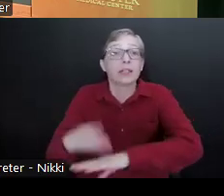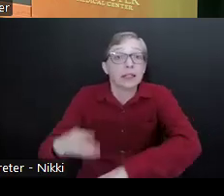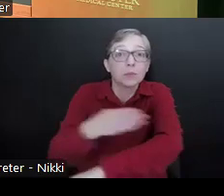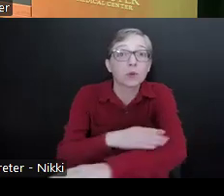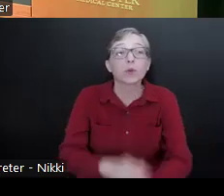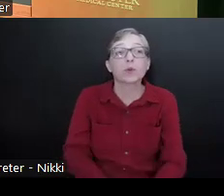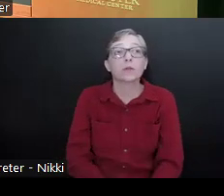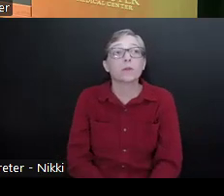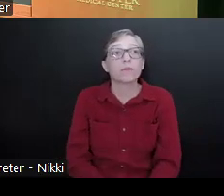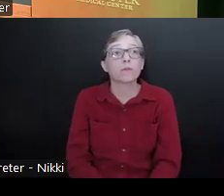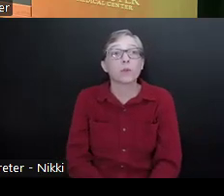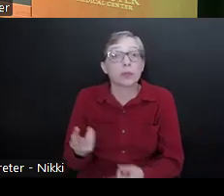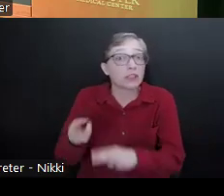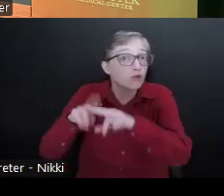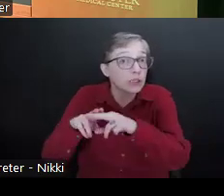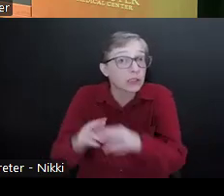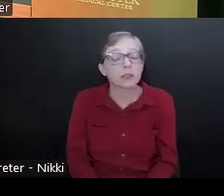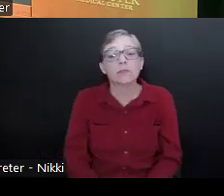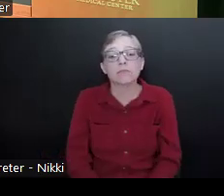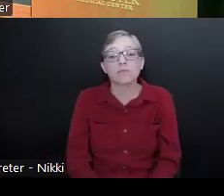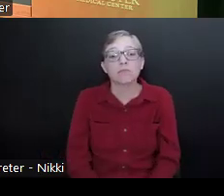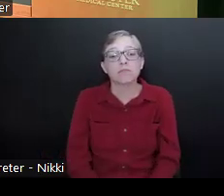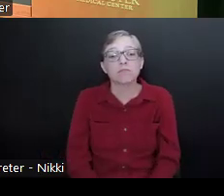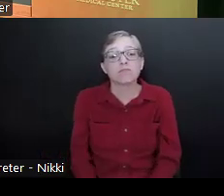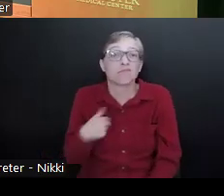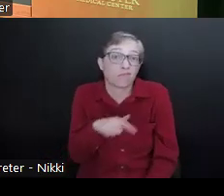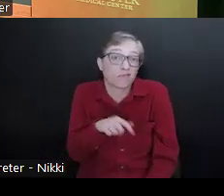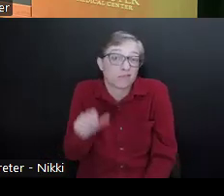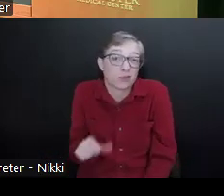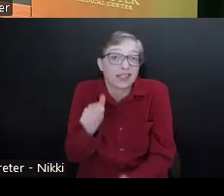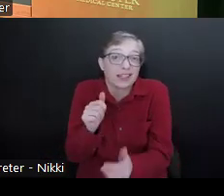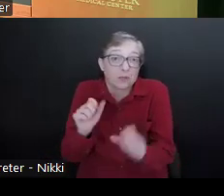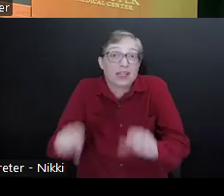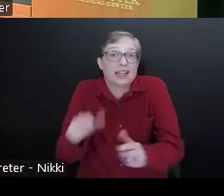that these are different ways that we can help help folks feel better both mentally and and